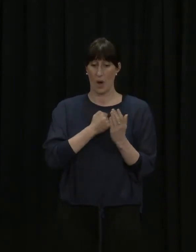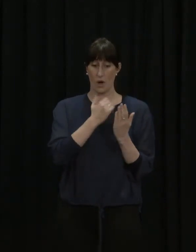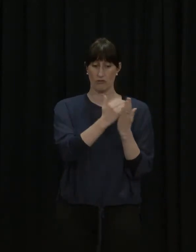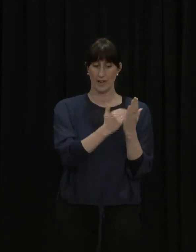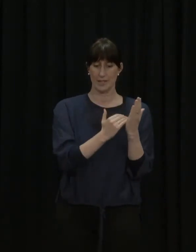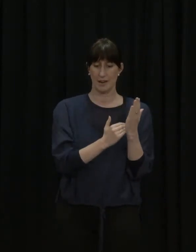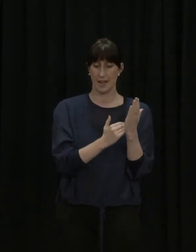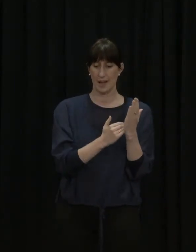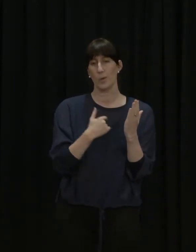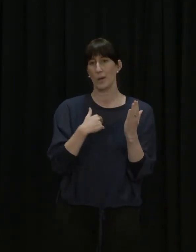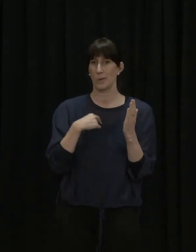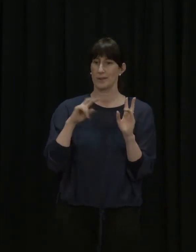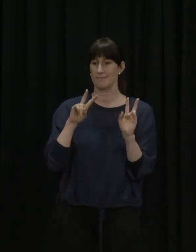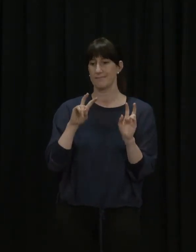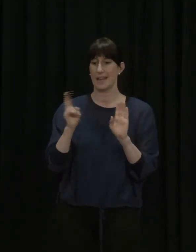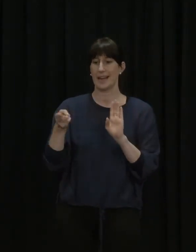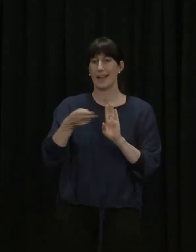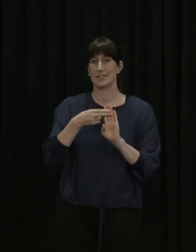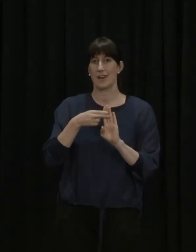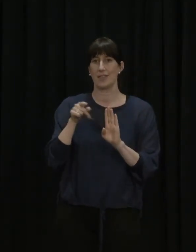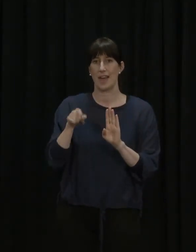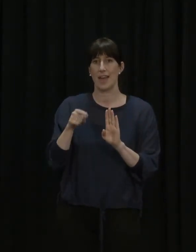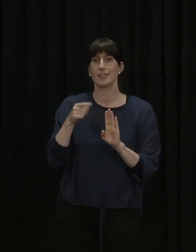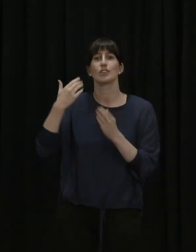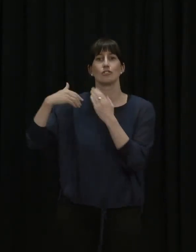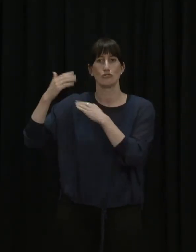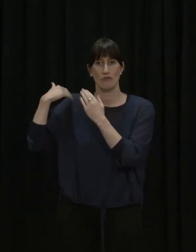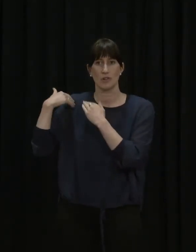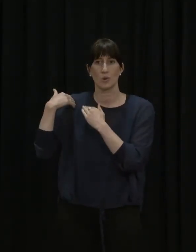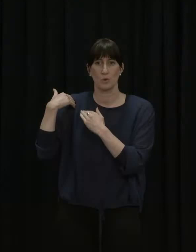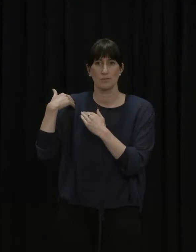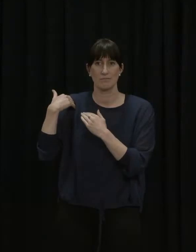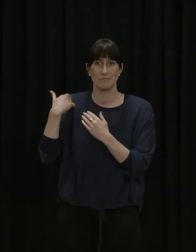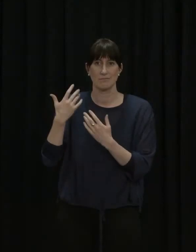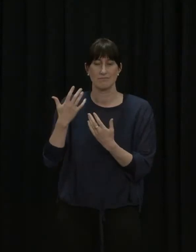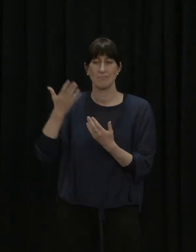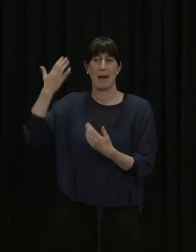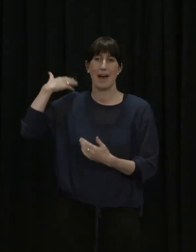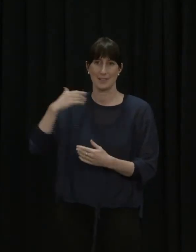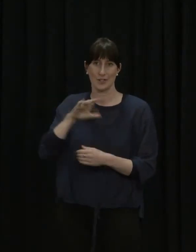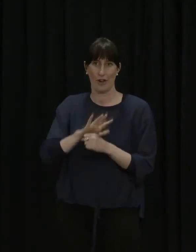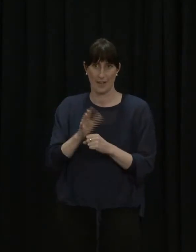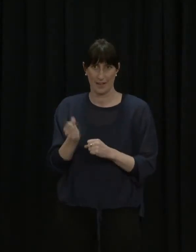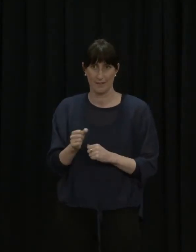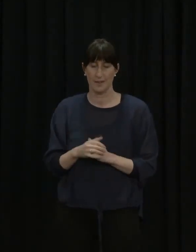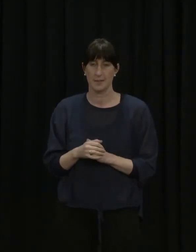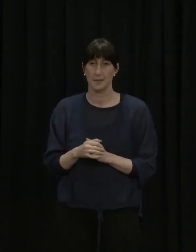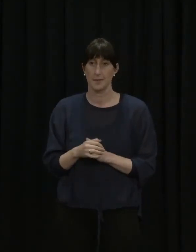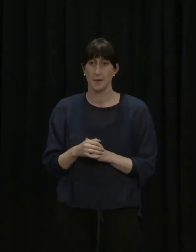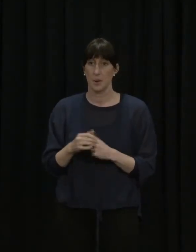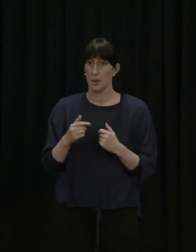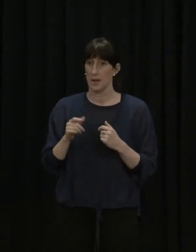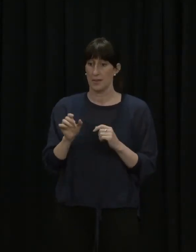They assume there was an acute case. We have been working with them because it has ICT values, using our criteria we use here,